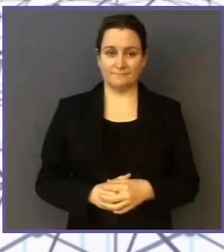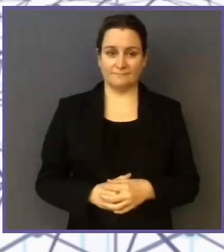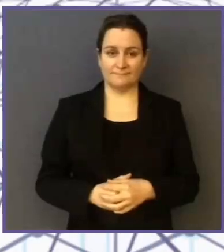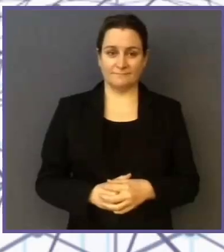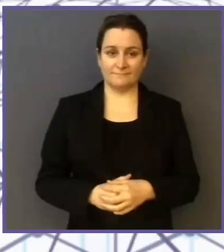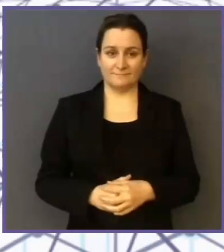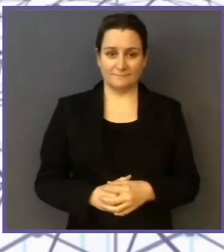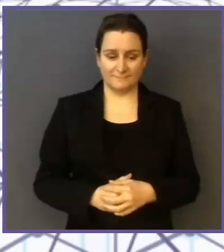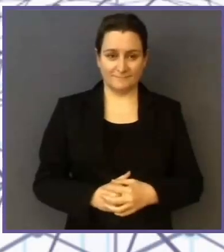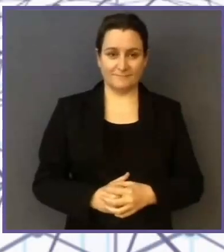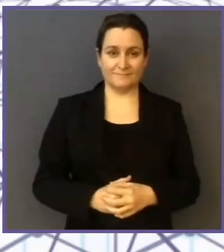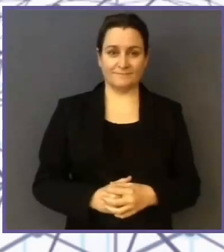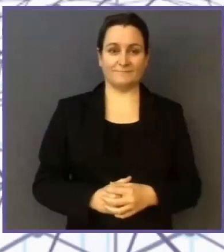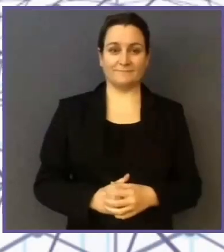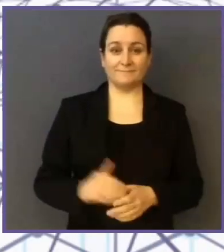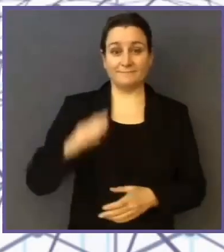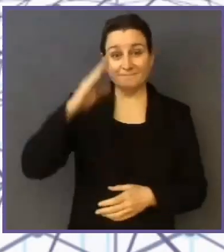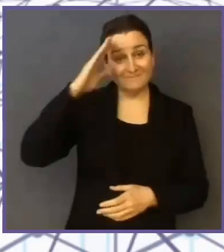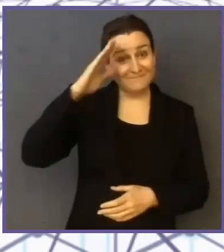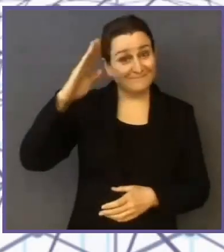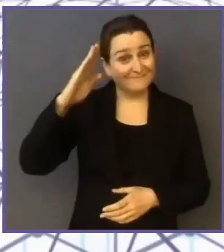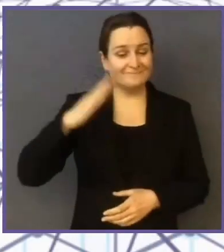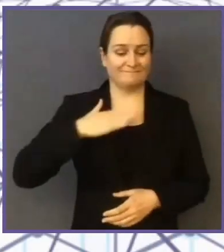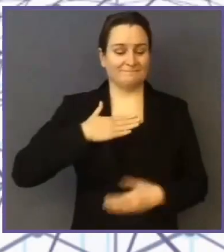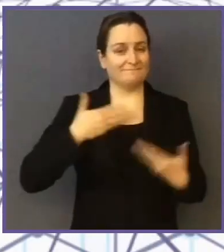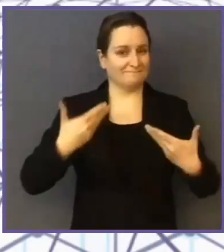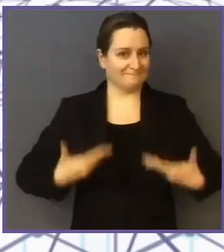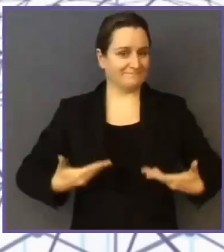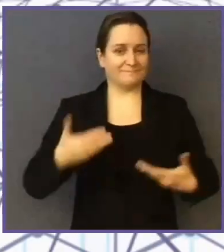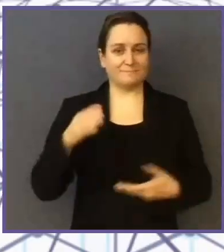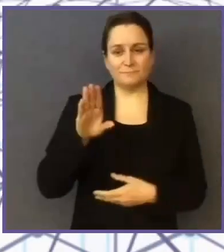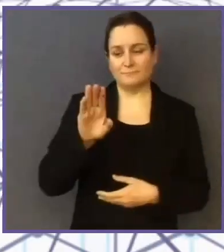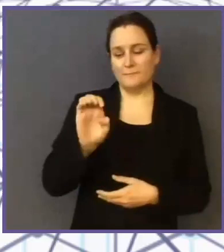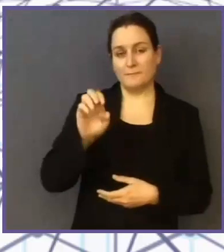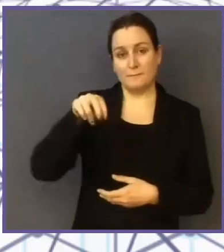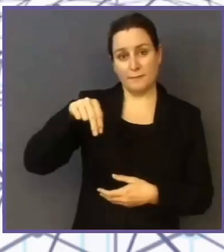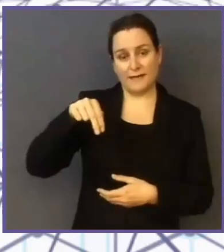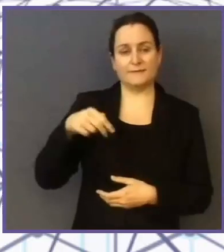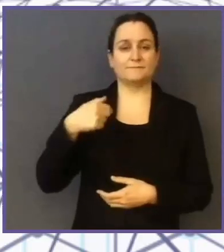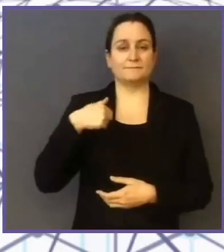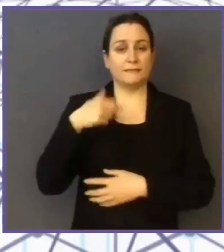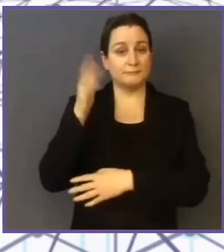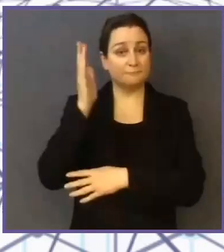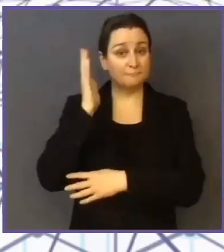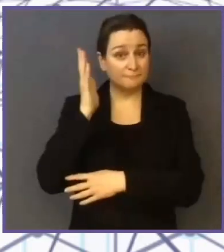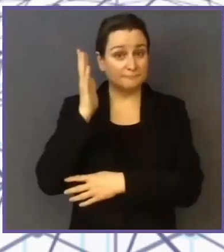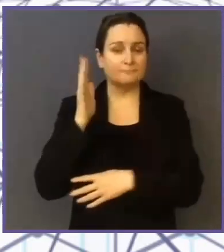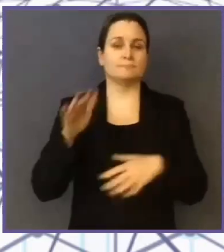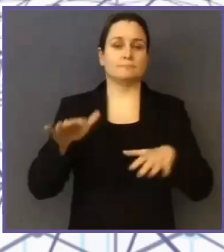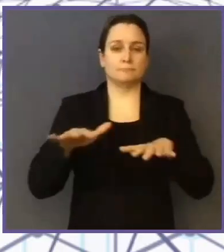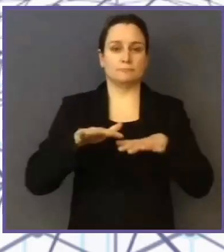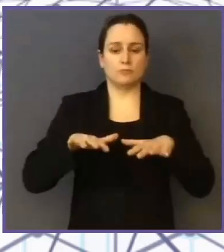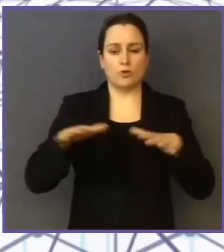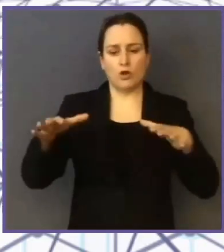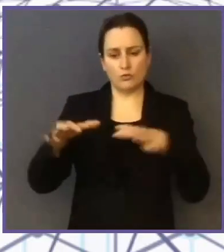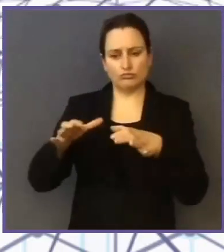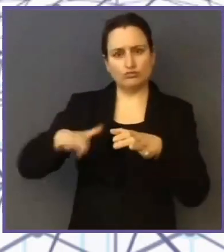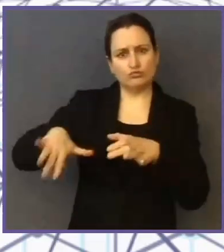You. Hi. Yeah. So, I'm Ben Oldfrey. I'm going to be talking to you about local production and innovation, ecosystem building,